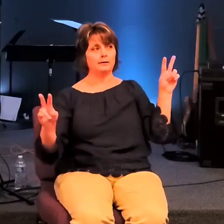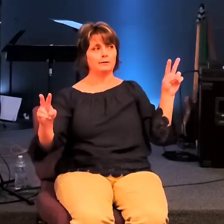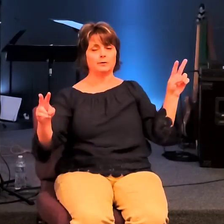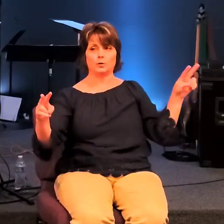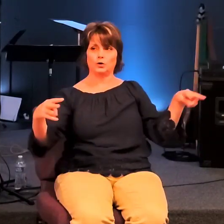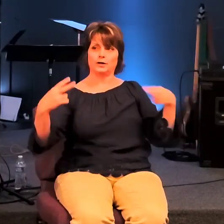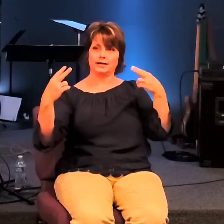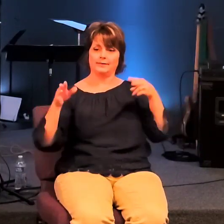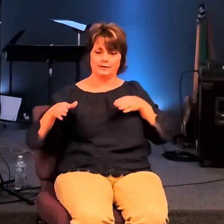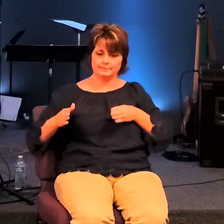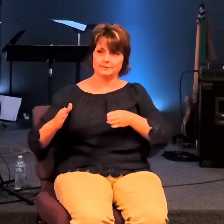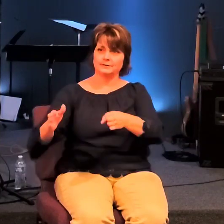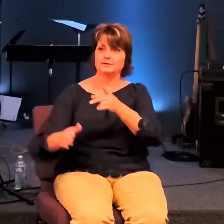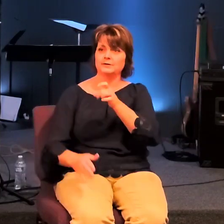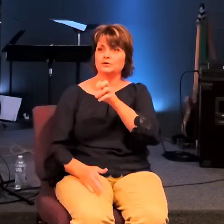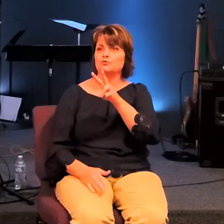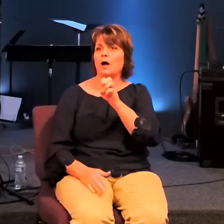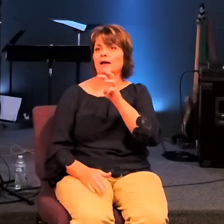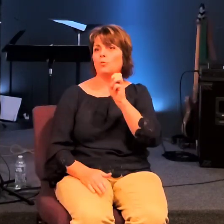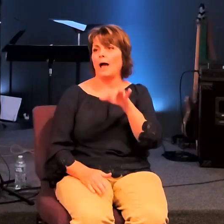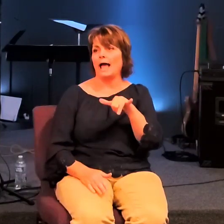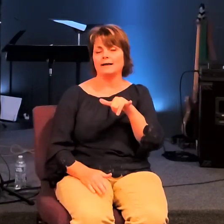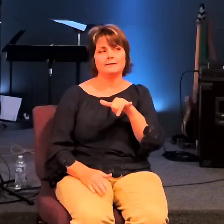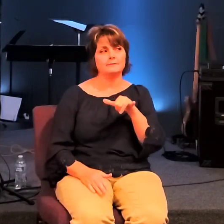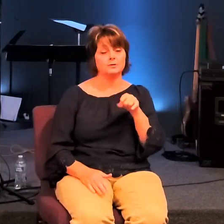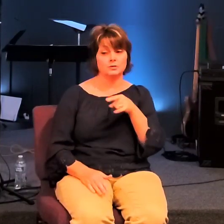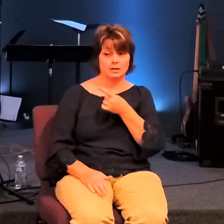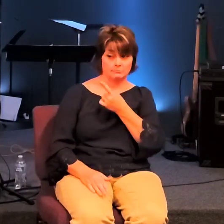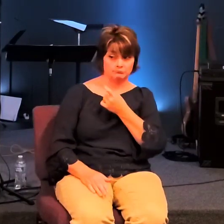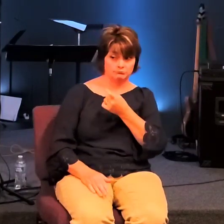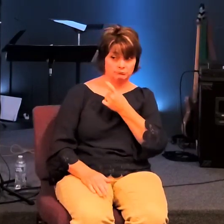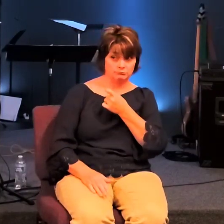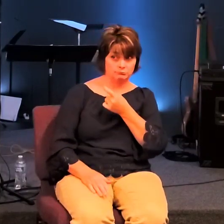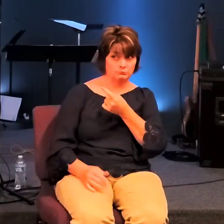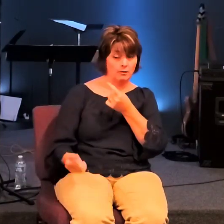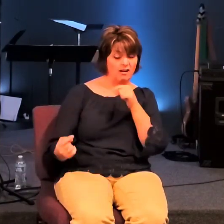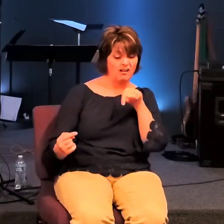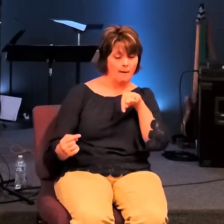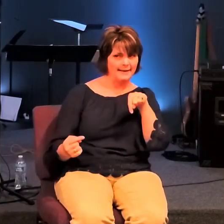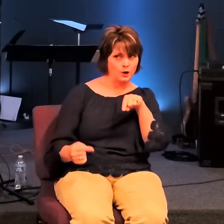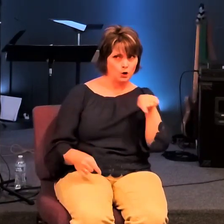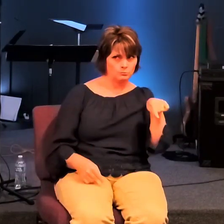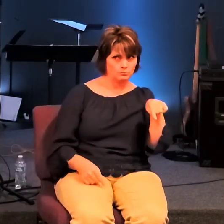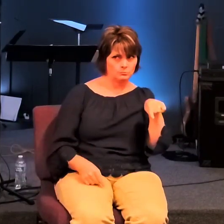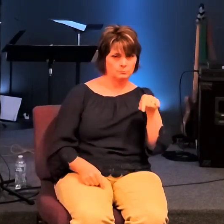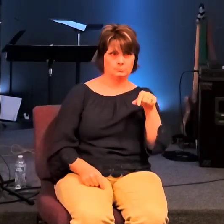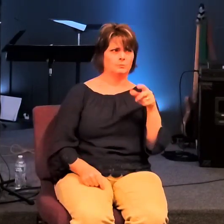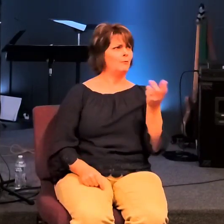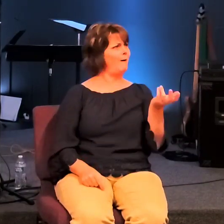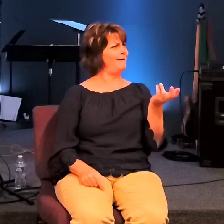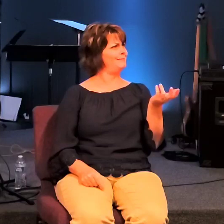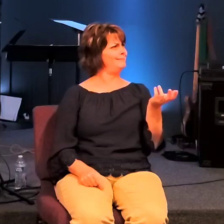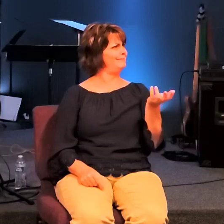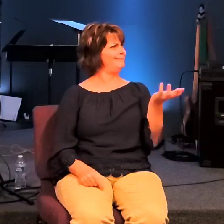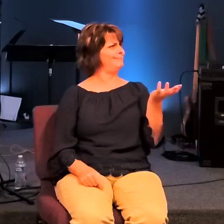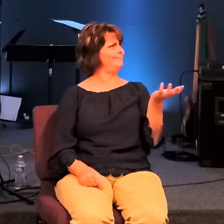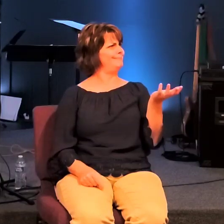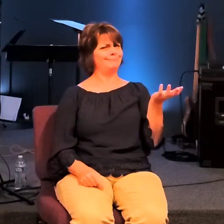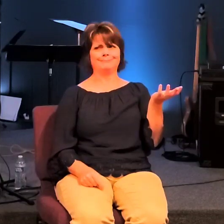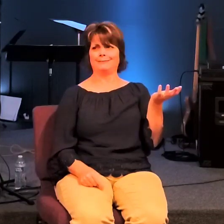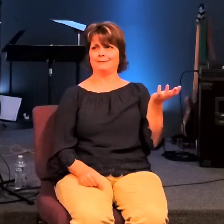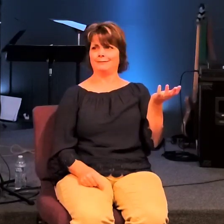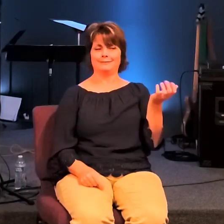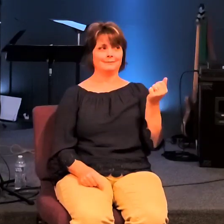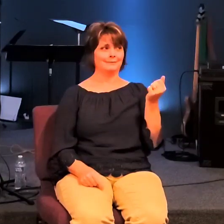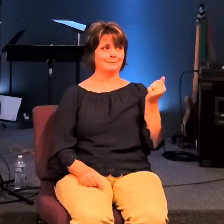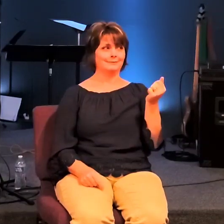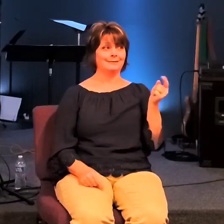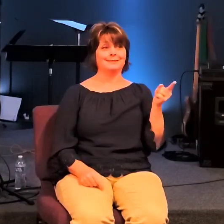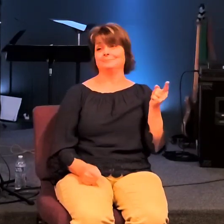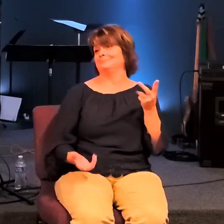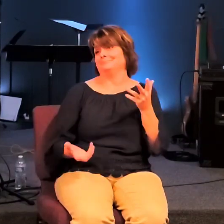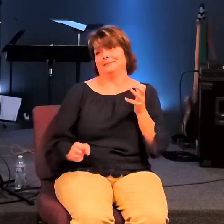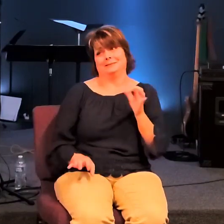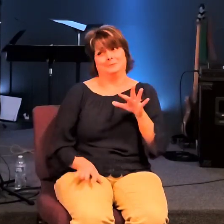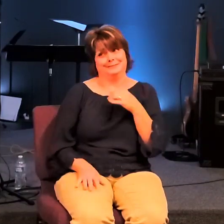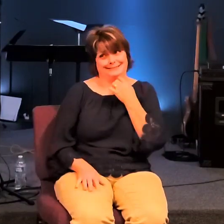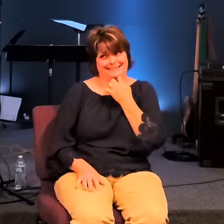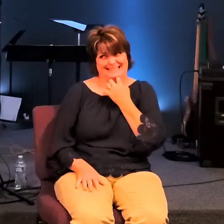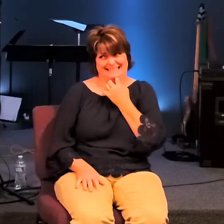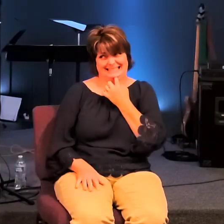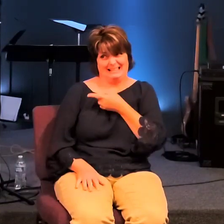driveway and she's motioning for me to come here and I like what what what what yeah in